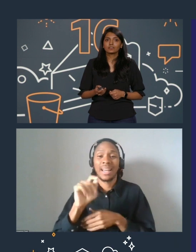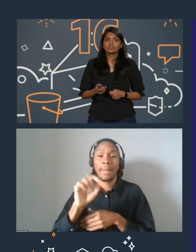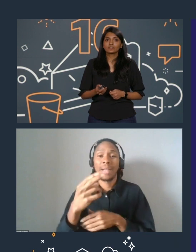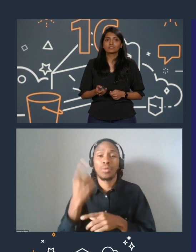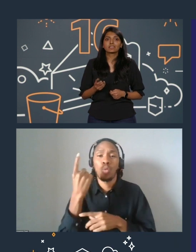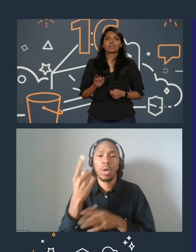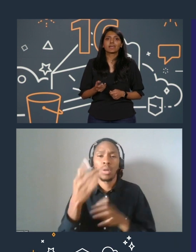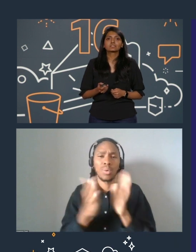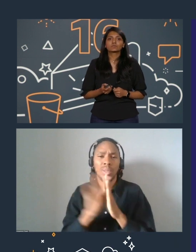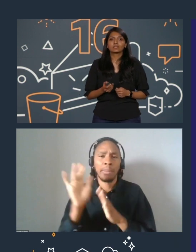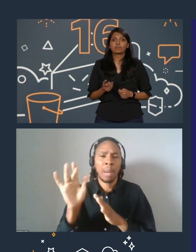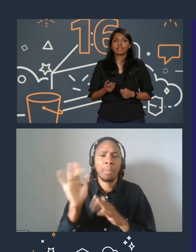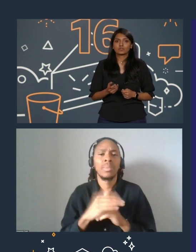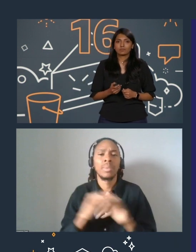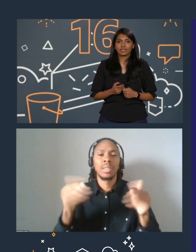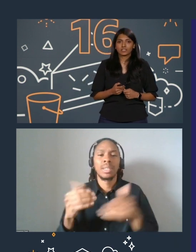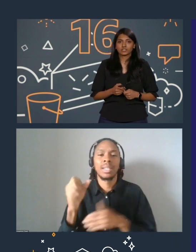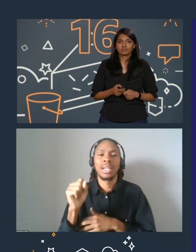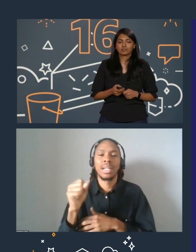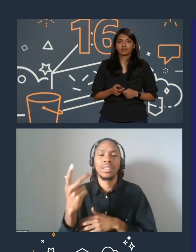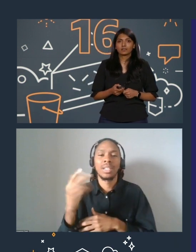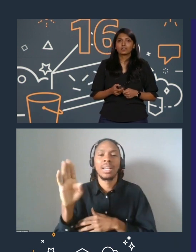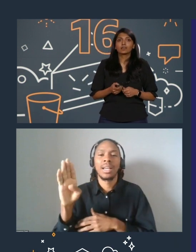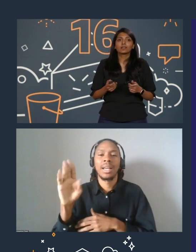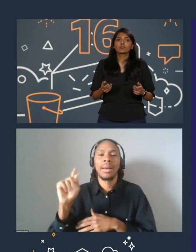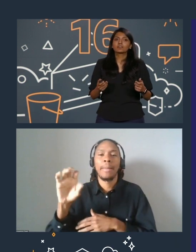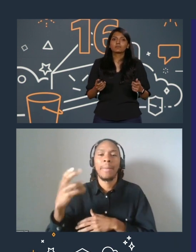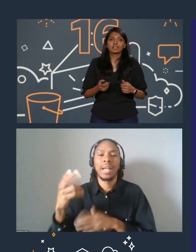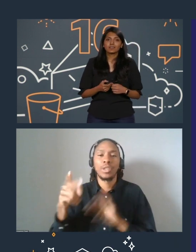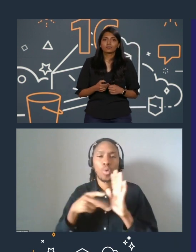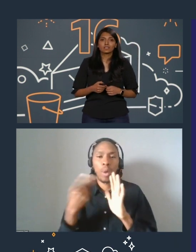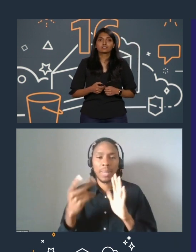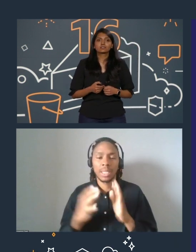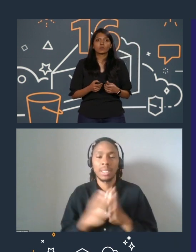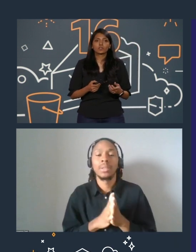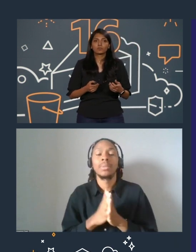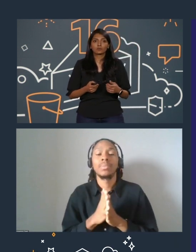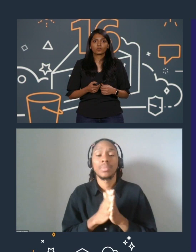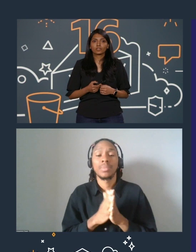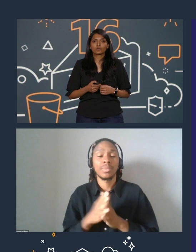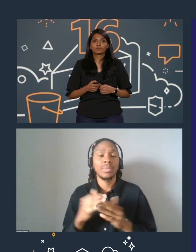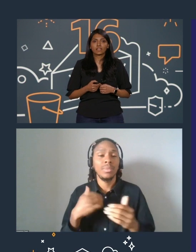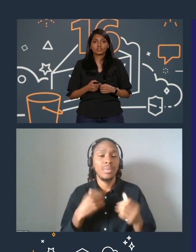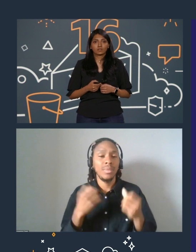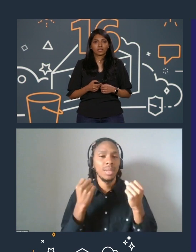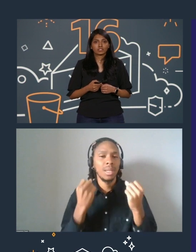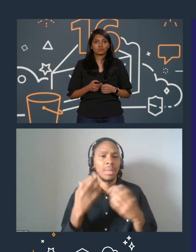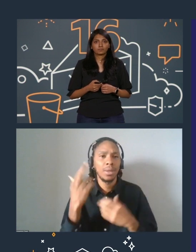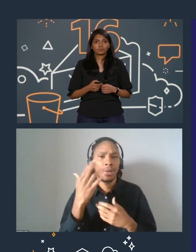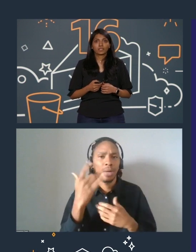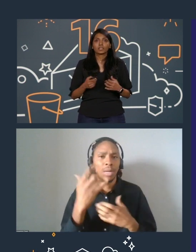Introducing S3 batch replication. Now, there are many reasons why you might wanna use batch replication.